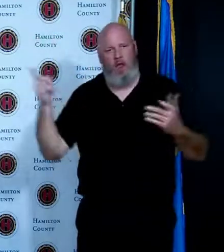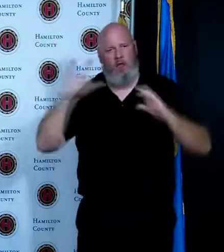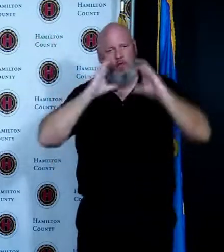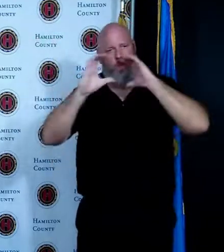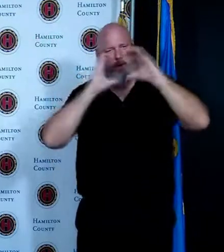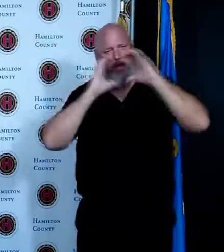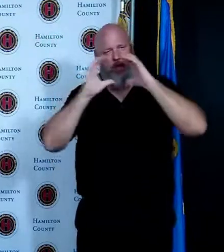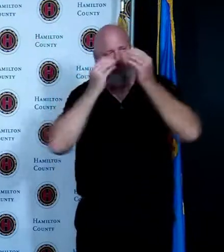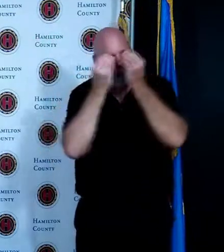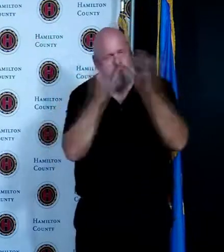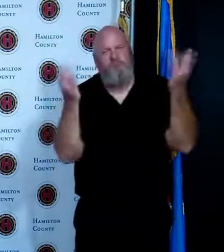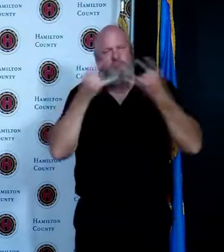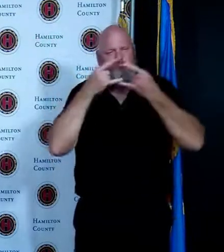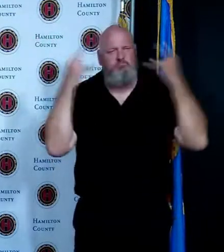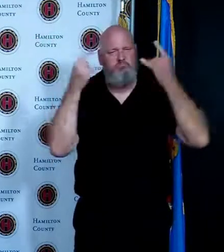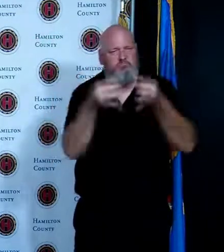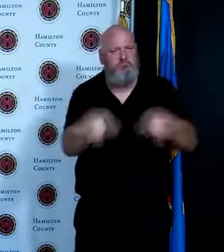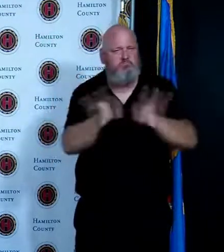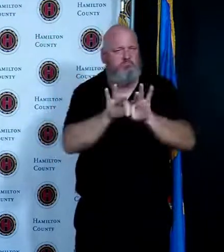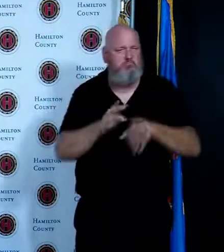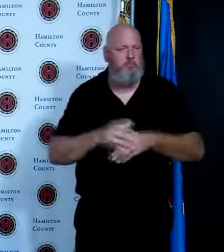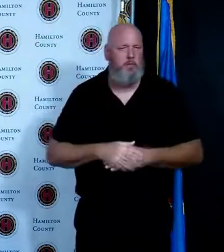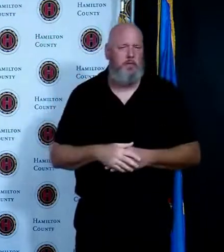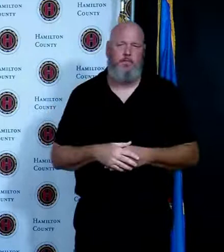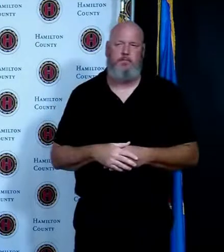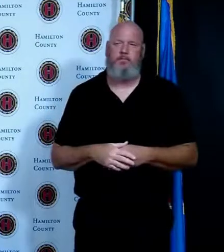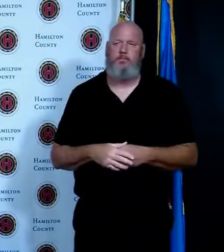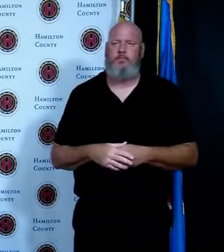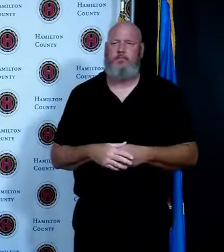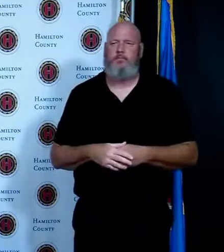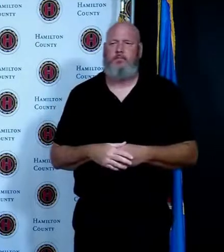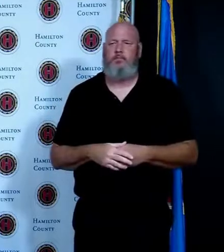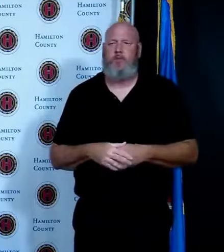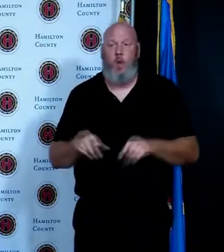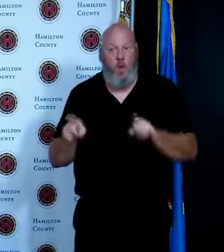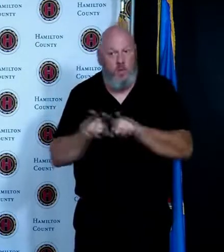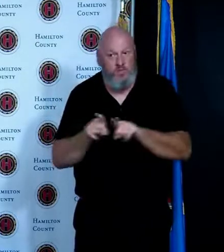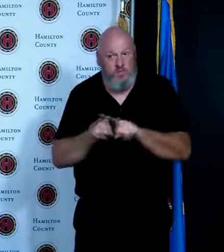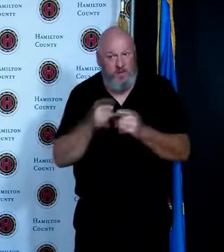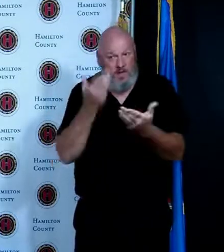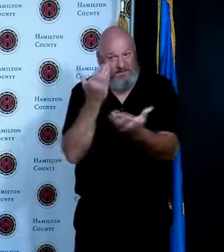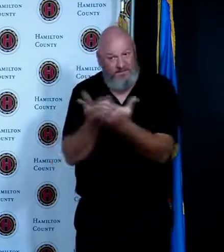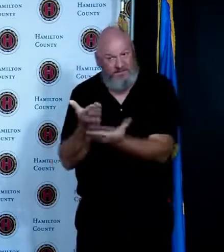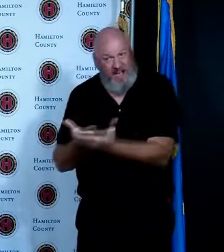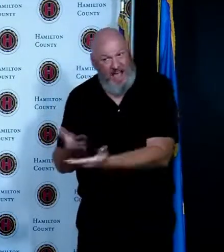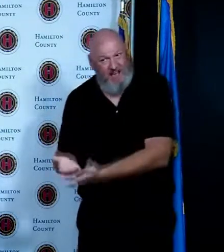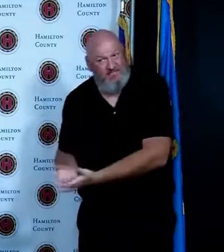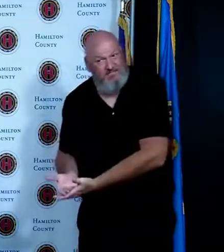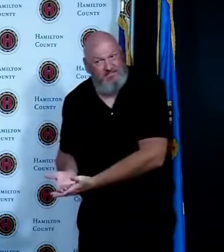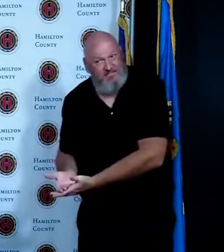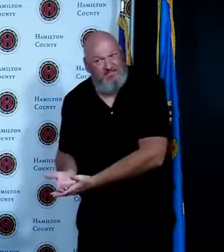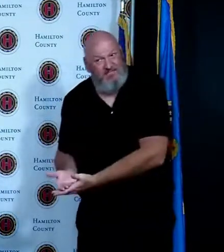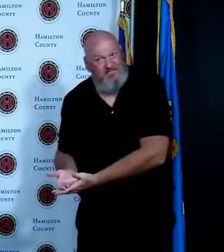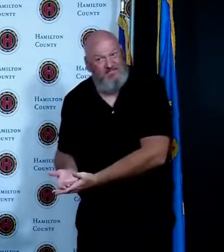but also validating that we all need to be wearing masks as a matter of public